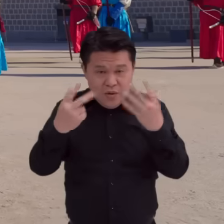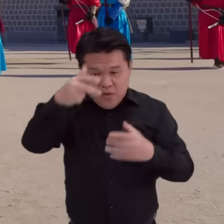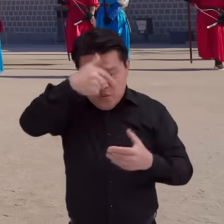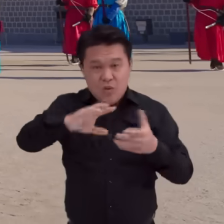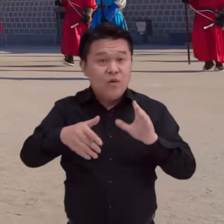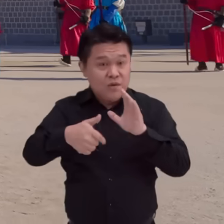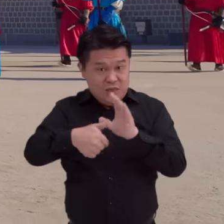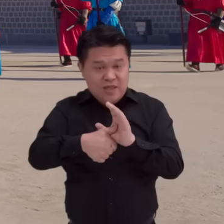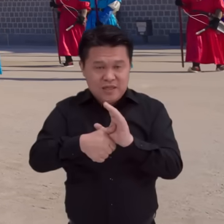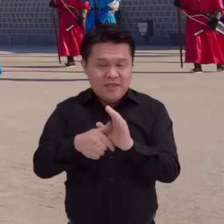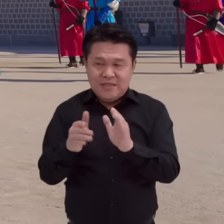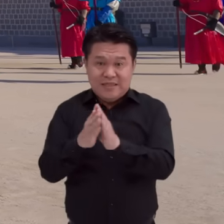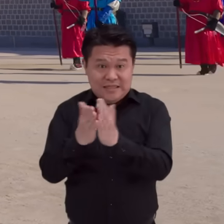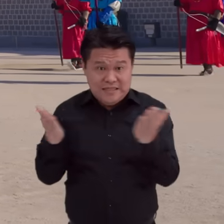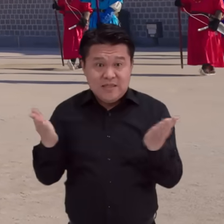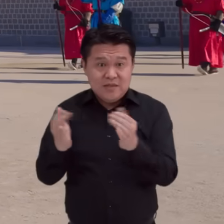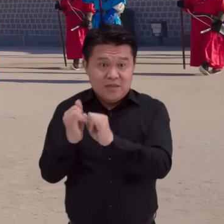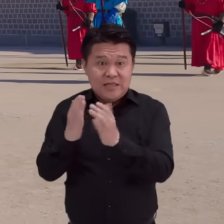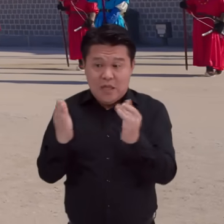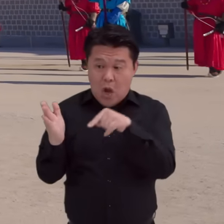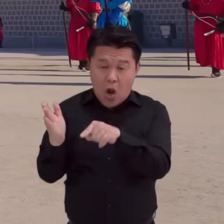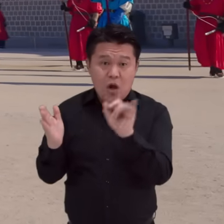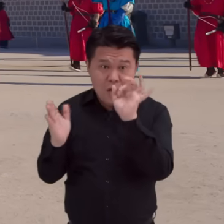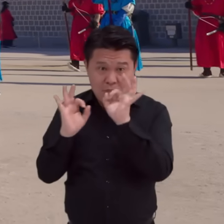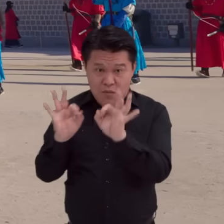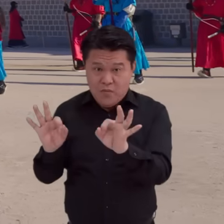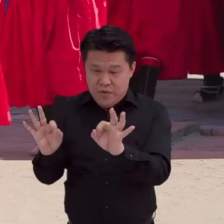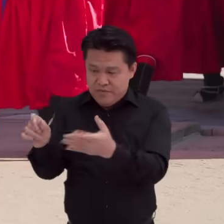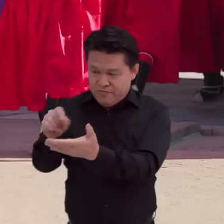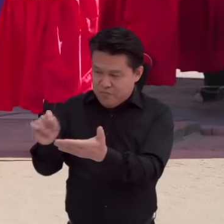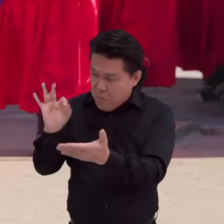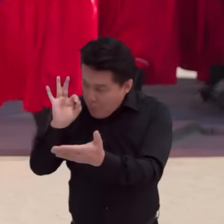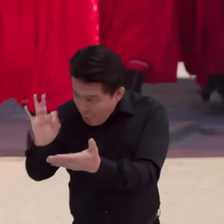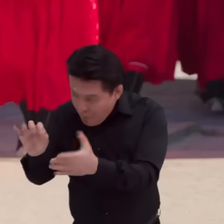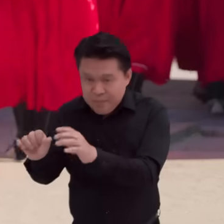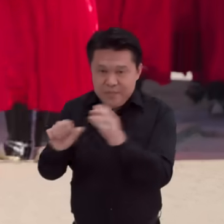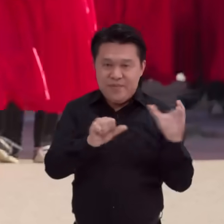the records of the royal guard system implemented in the first year of King Yejong’s reign in the Veritable Records of the Joseon Dynasty.